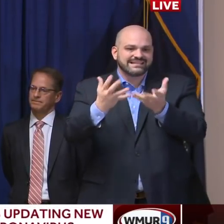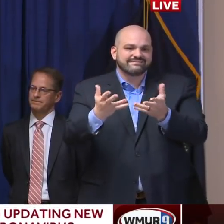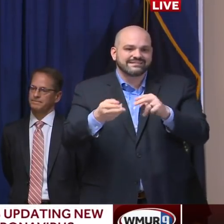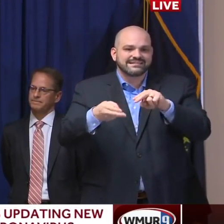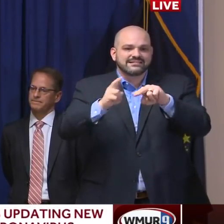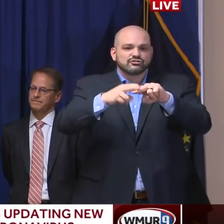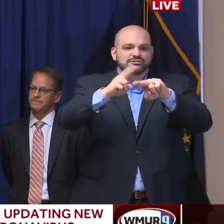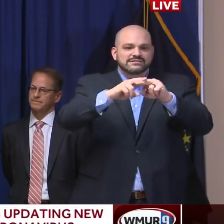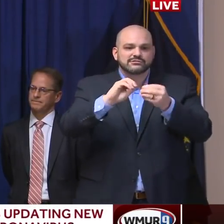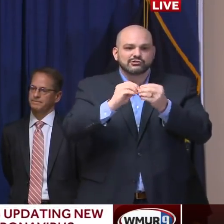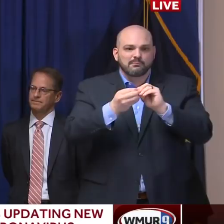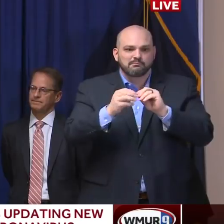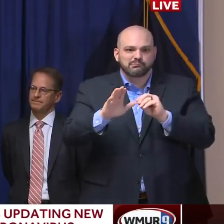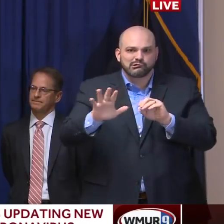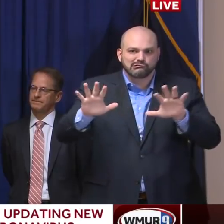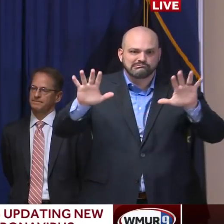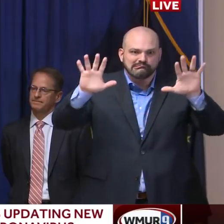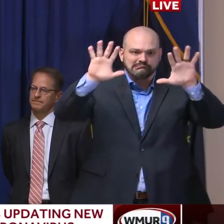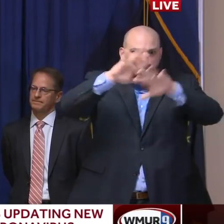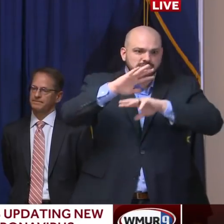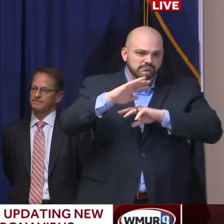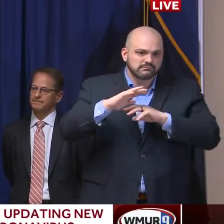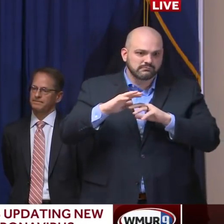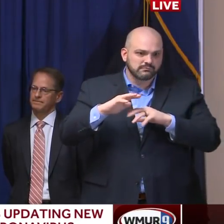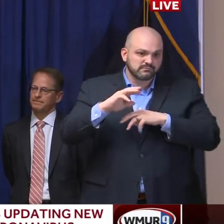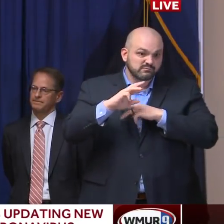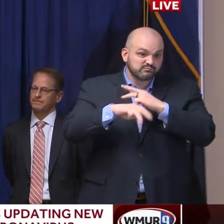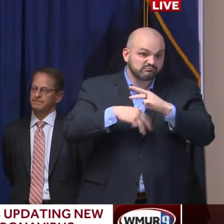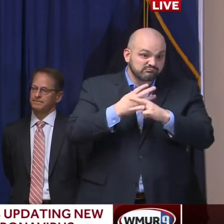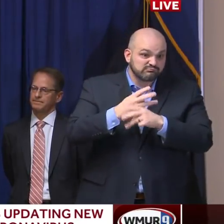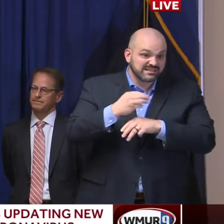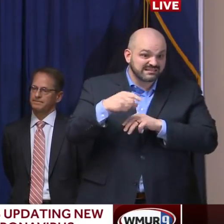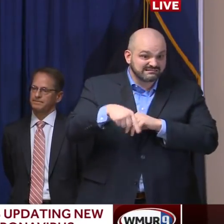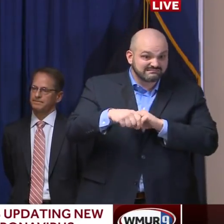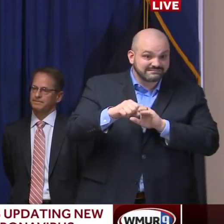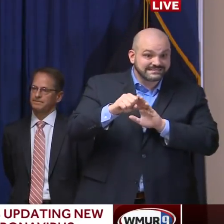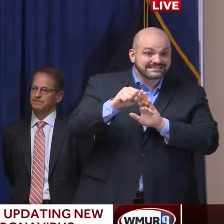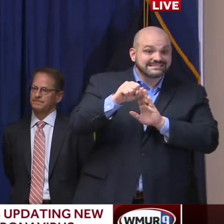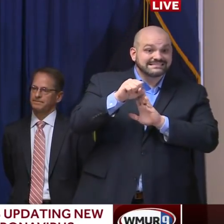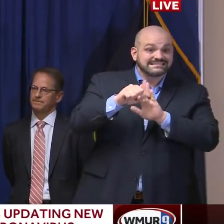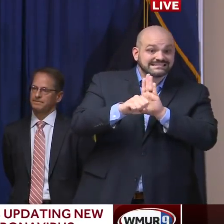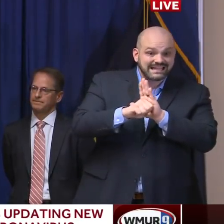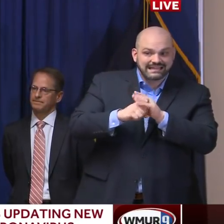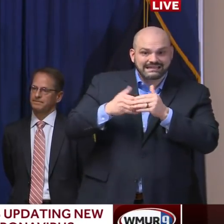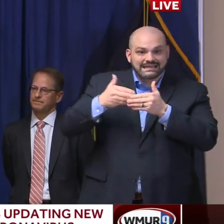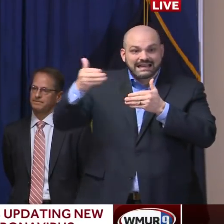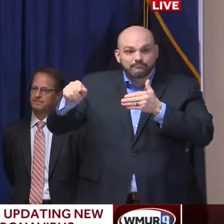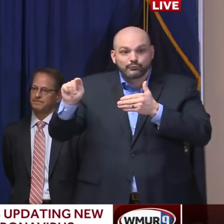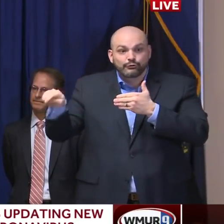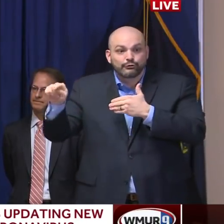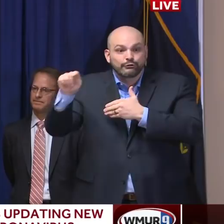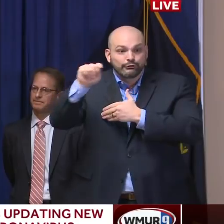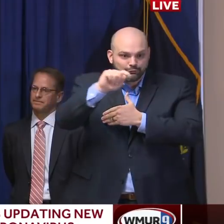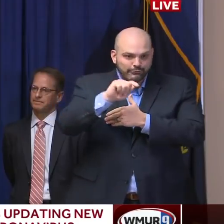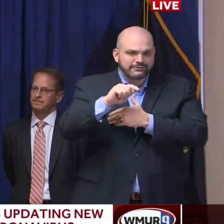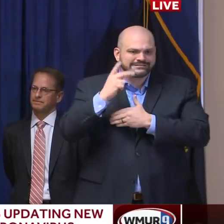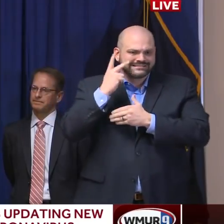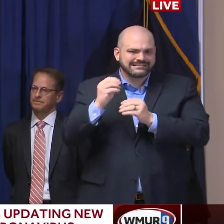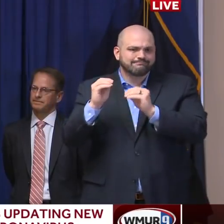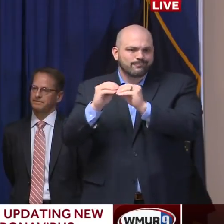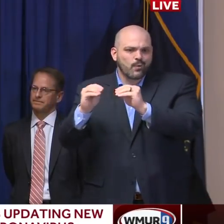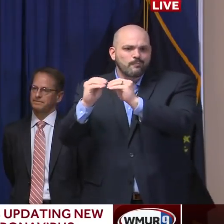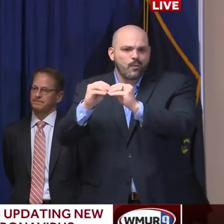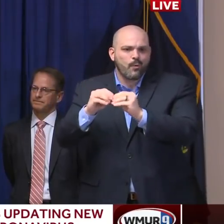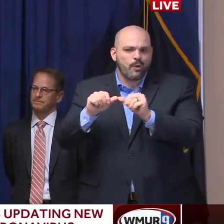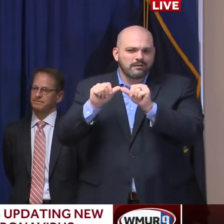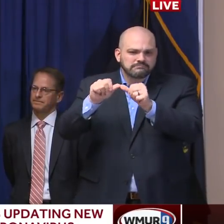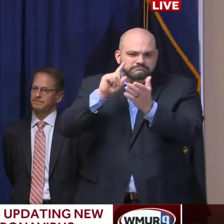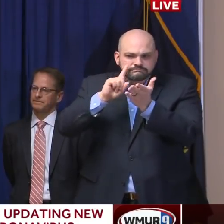AS THE GOVERNOR MENTIONED AND I MENTIONED PREVIOUSLY, IT IS LIKELY GIVEN THE INCREASING NUMBER OF CASES GLOBALLY AND AROUND STATES SURROUNDING NEW HAMPSHIRE THAT WE WILL SEE MORE